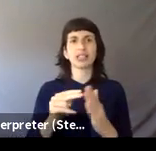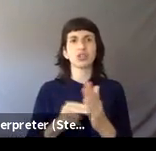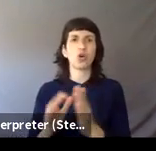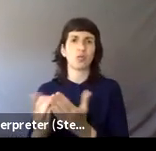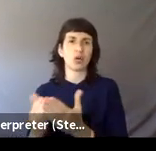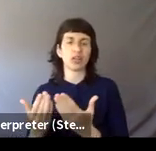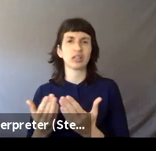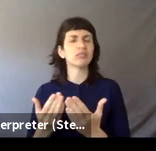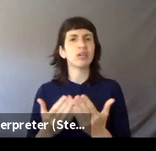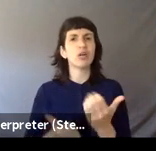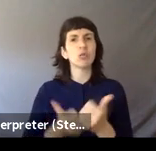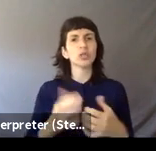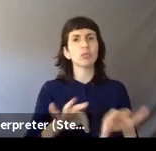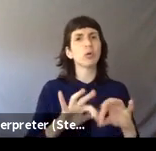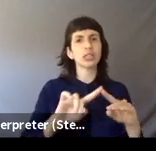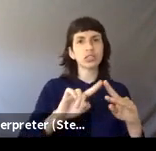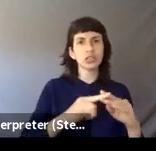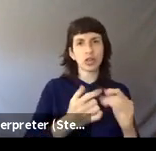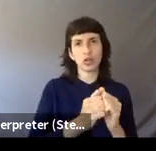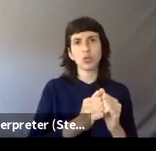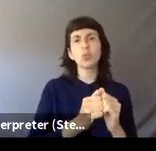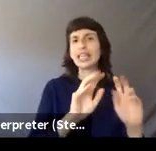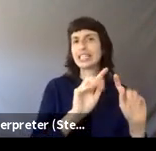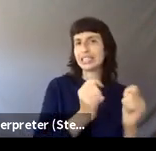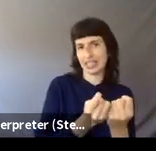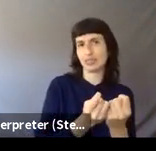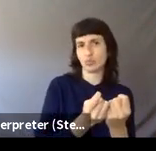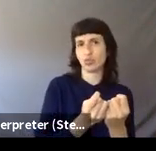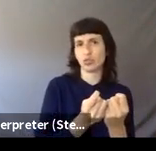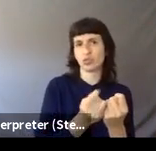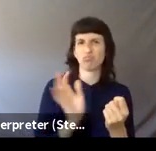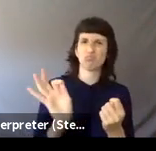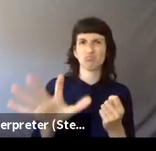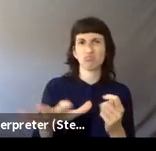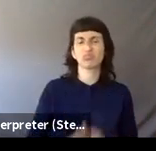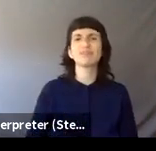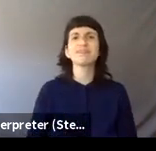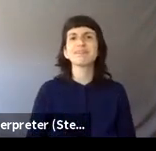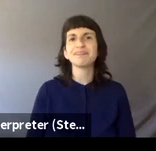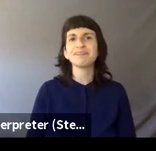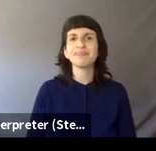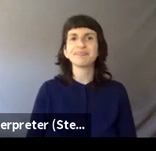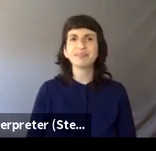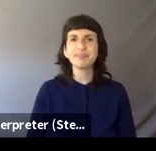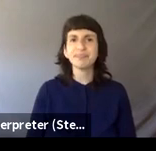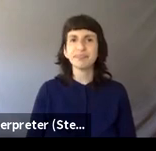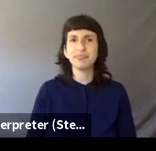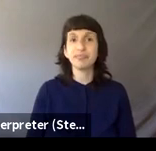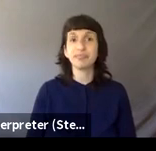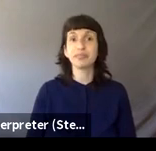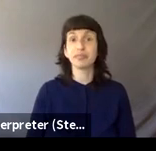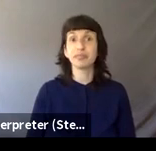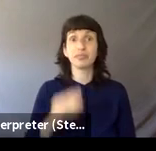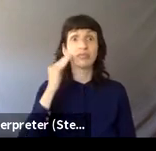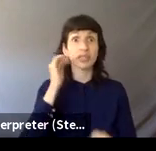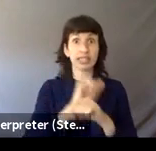But just know that it's not required. If it feels overwhelming because Microsoft Teams is a lot, and Class Notebook is a lot. If you're brand new to all of the different Microsoft tools